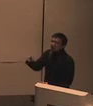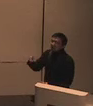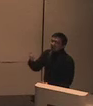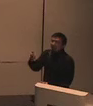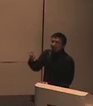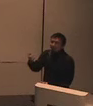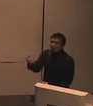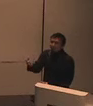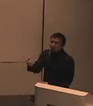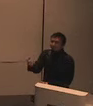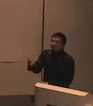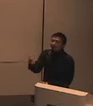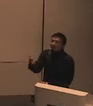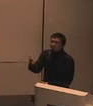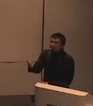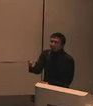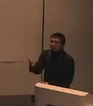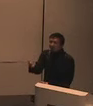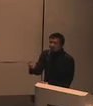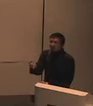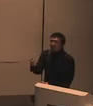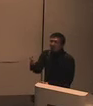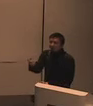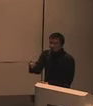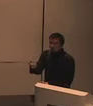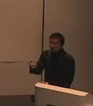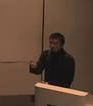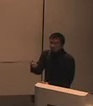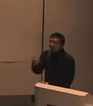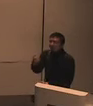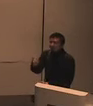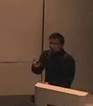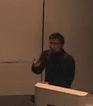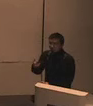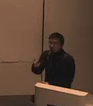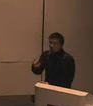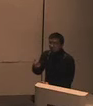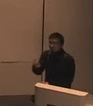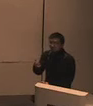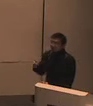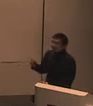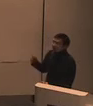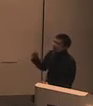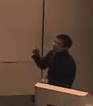and you will find some new unknown space every time you come.